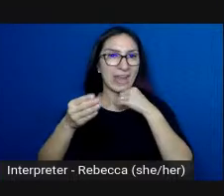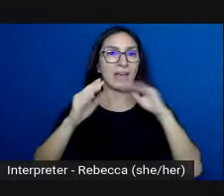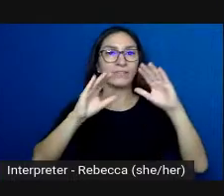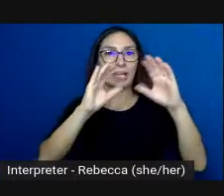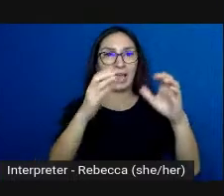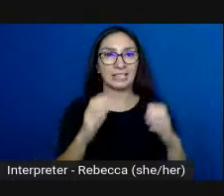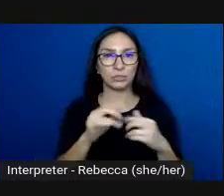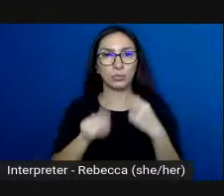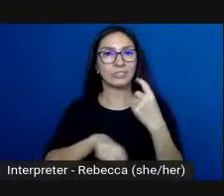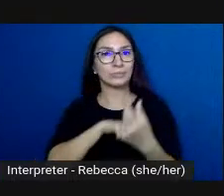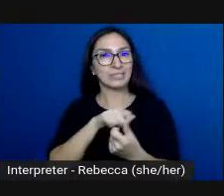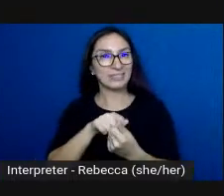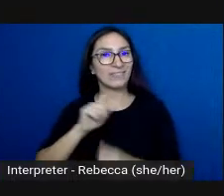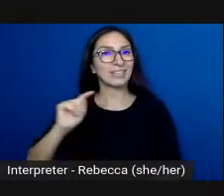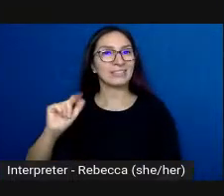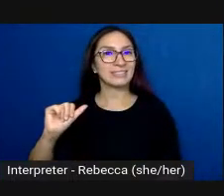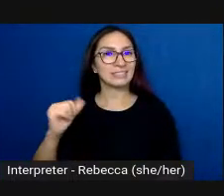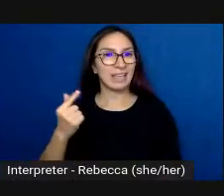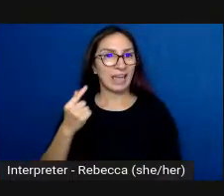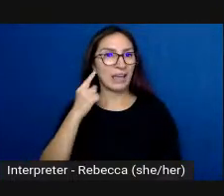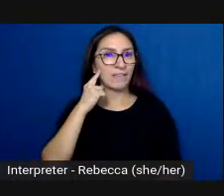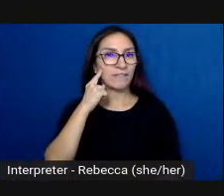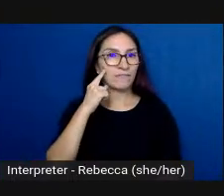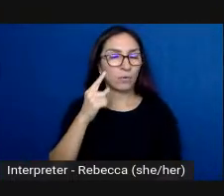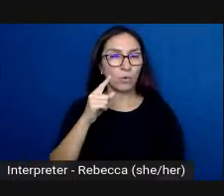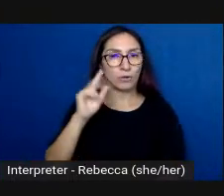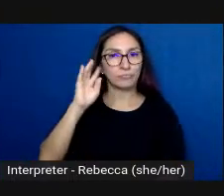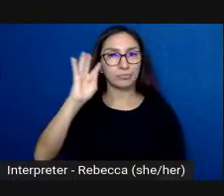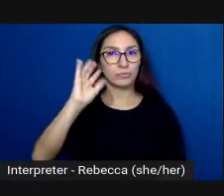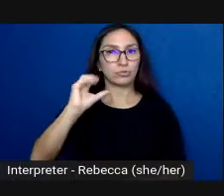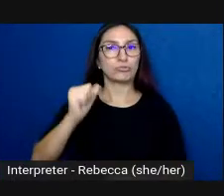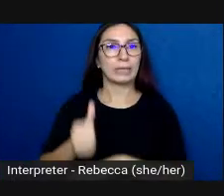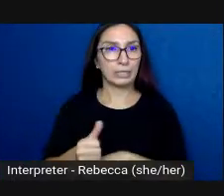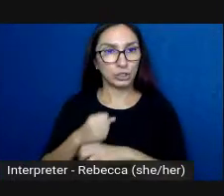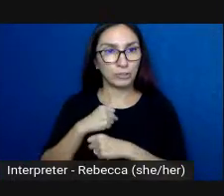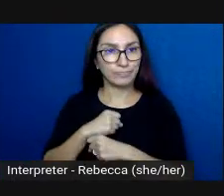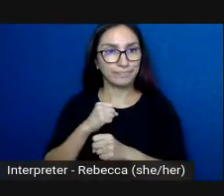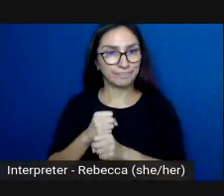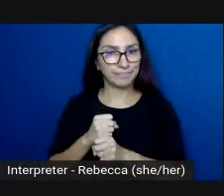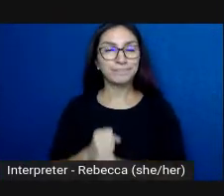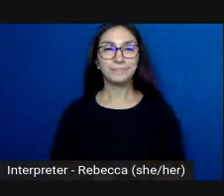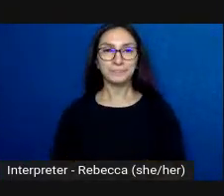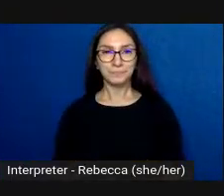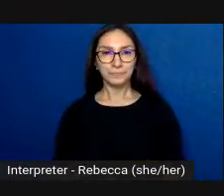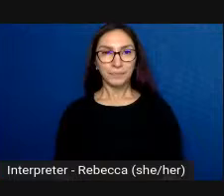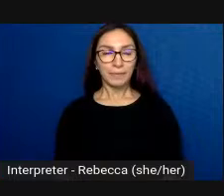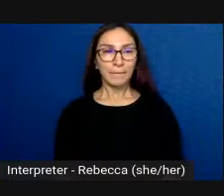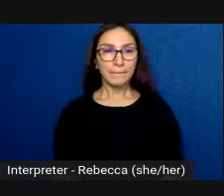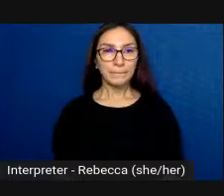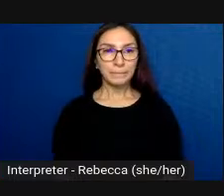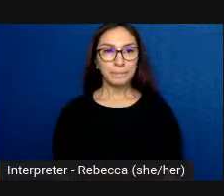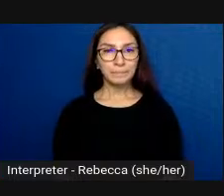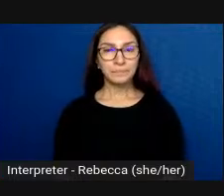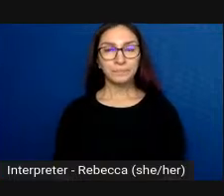settings, Accessibility Statement in the setting and here is the text and class or specific tags for creation .